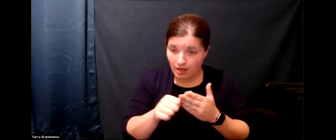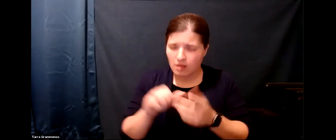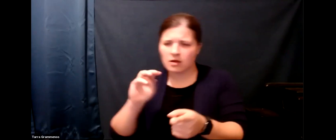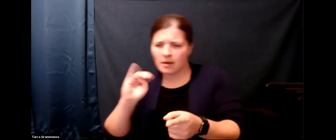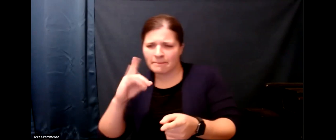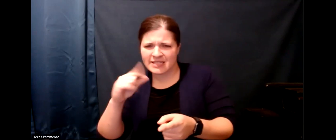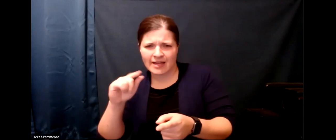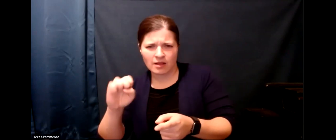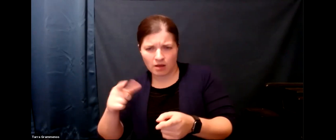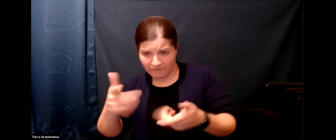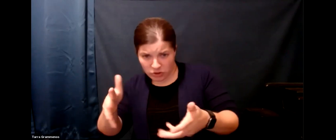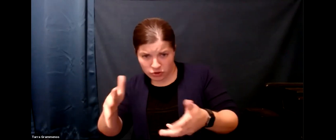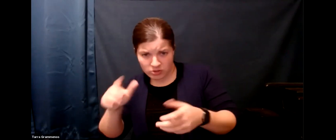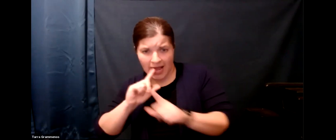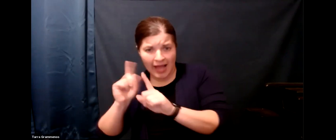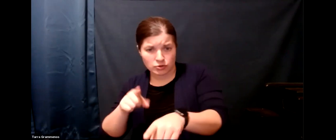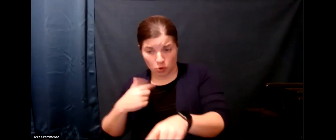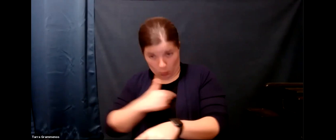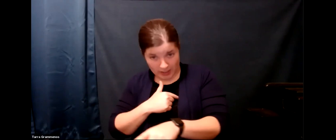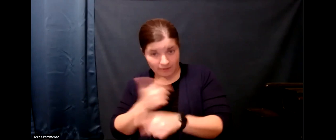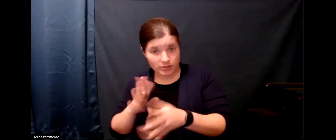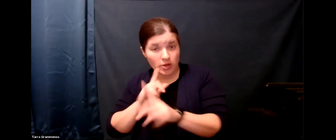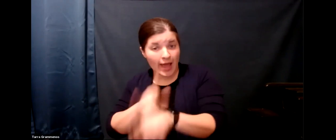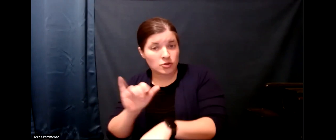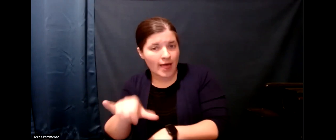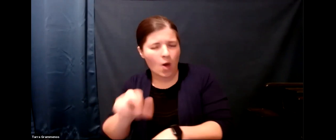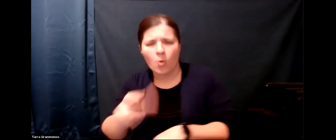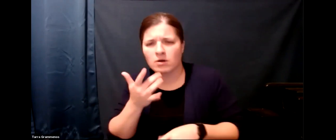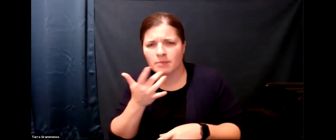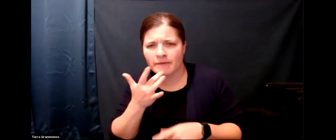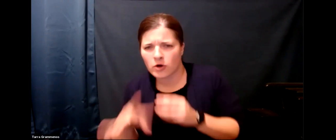been answered already, or you want to add anything to that.